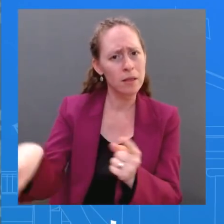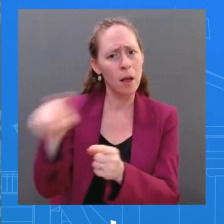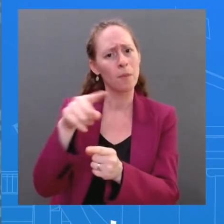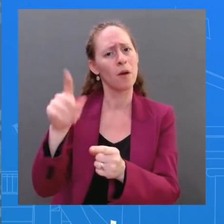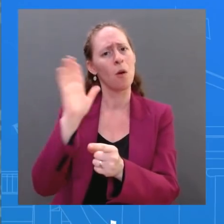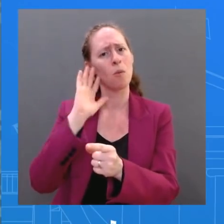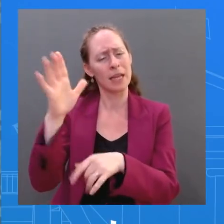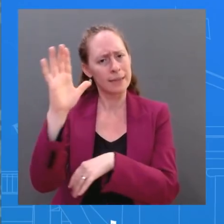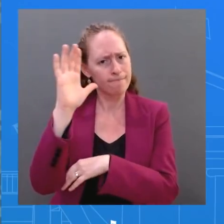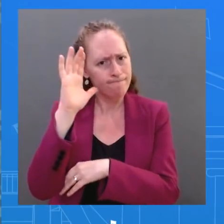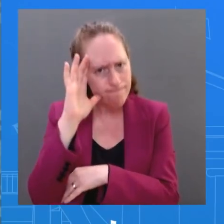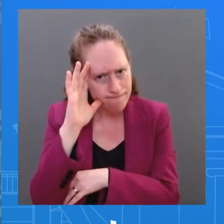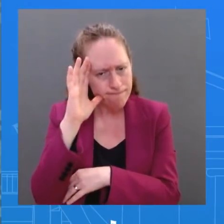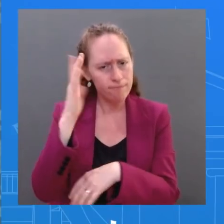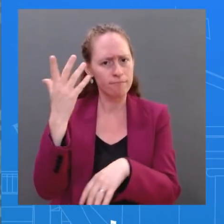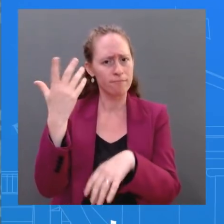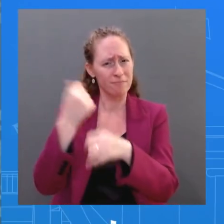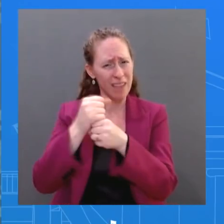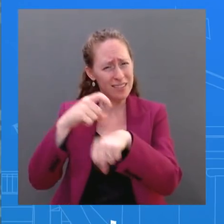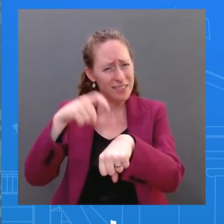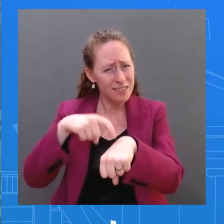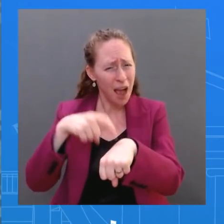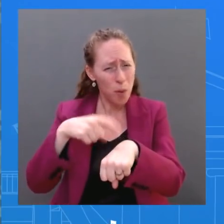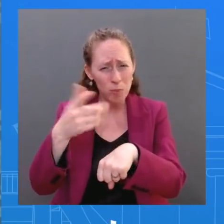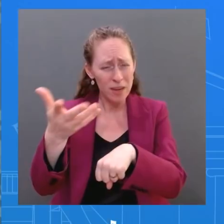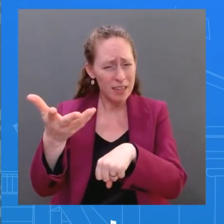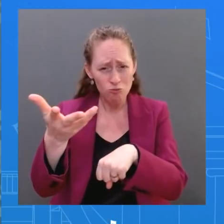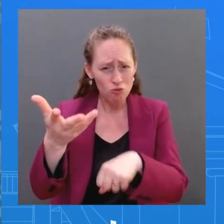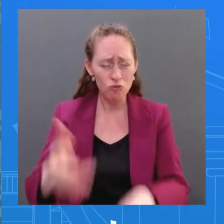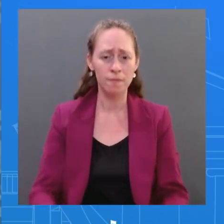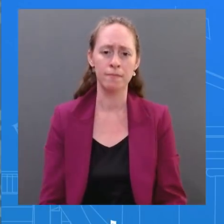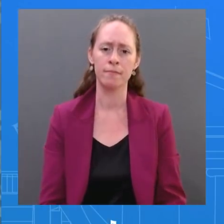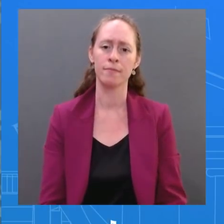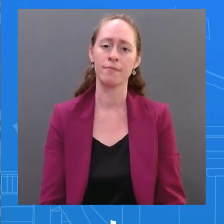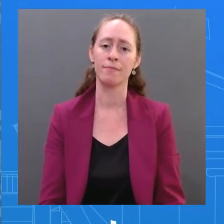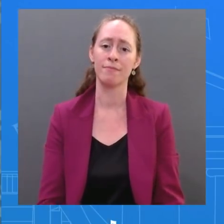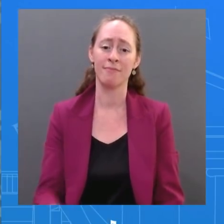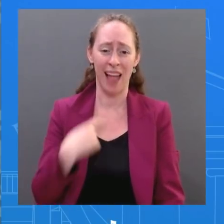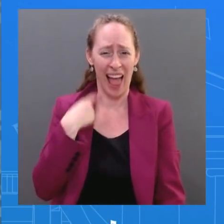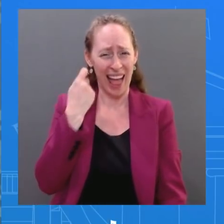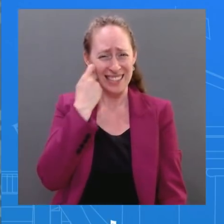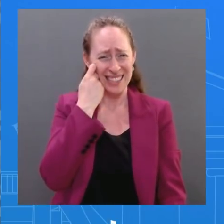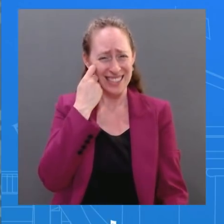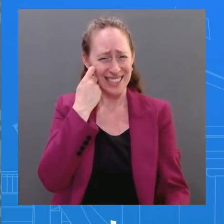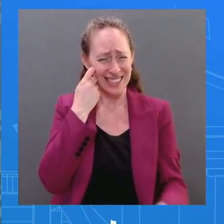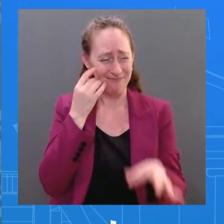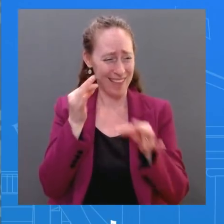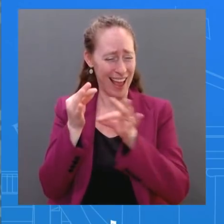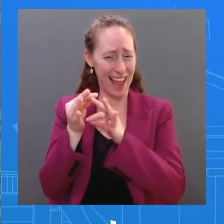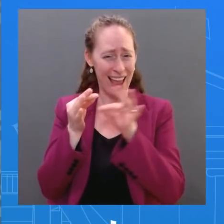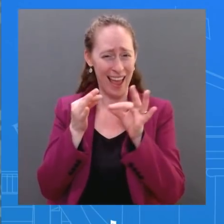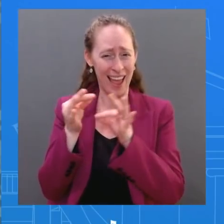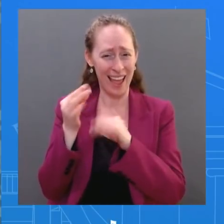kind of all of the conversations that we have been having for -- with the Whelan family. Look, again, we cannot --